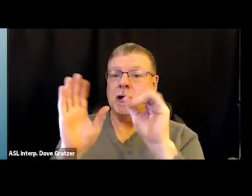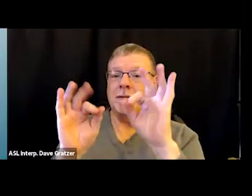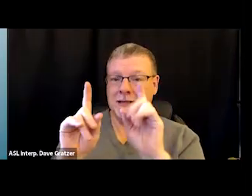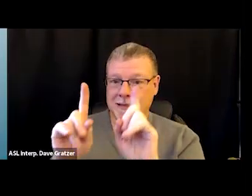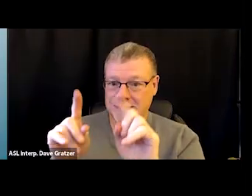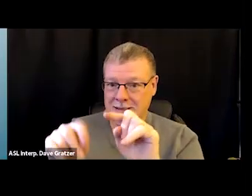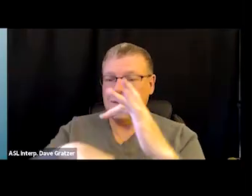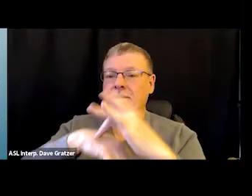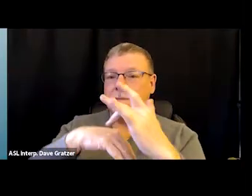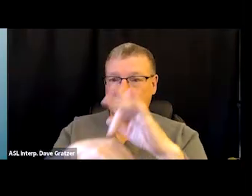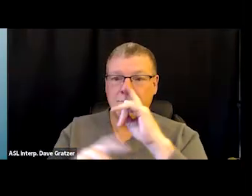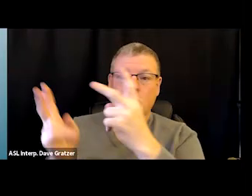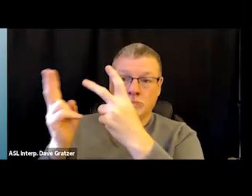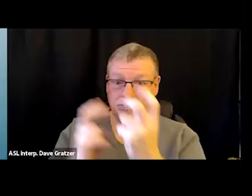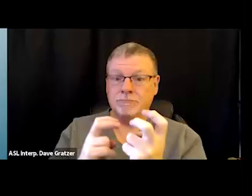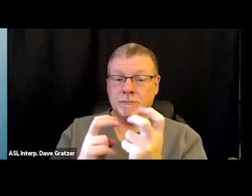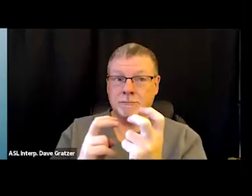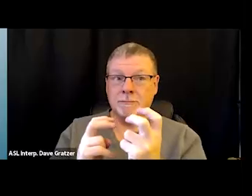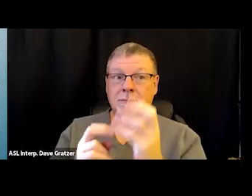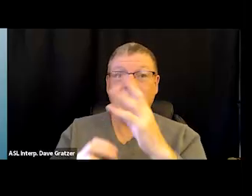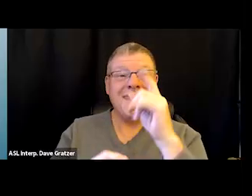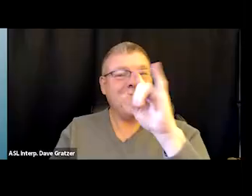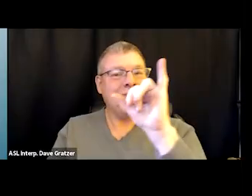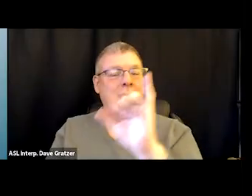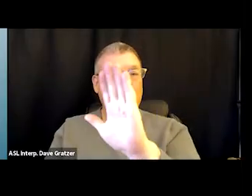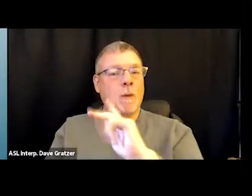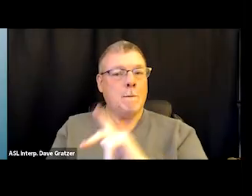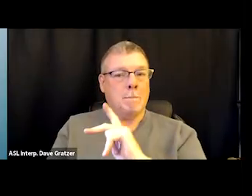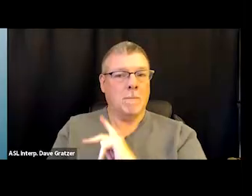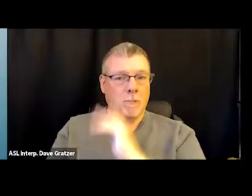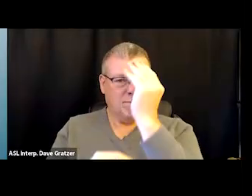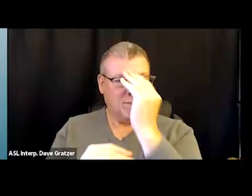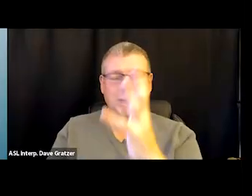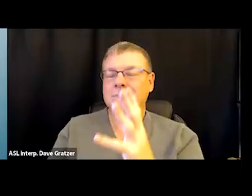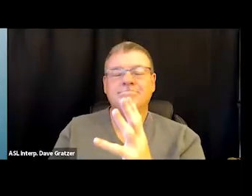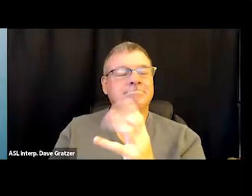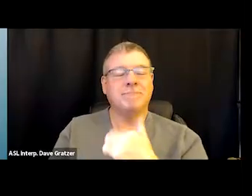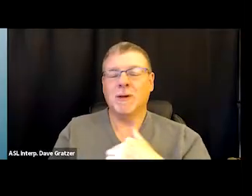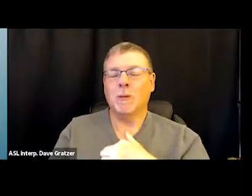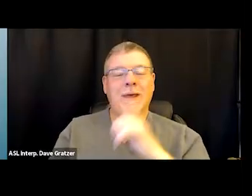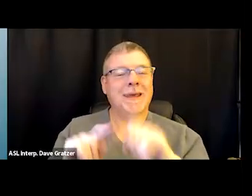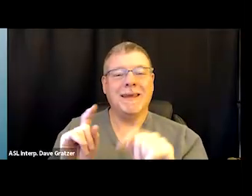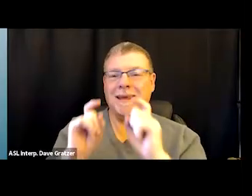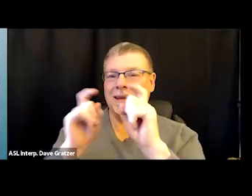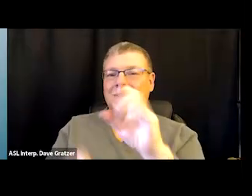available for download, and, uh, this is for your personal portfolio. We are not, um, able to issue CEU credits